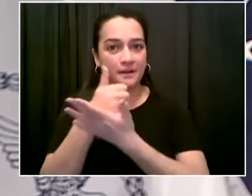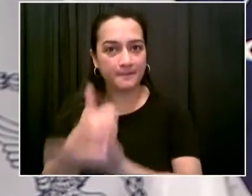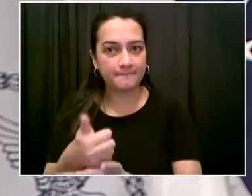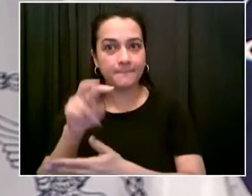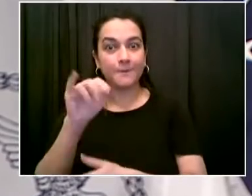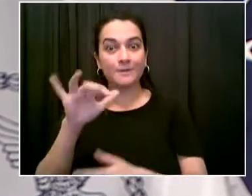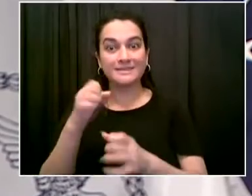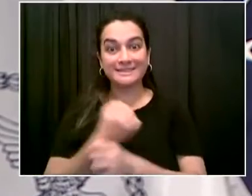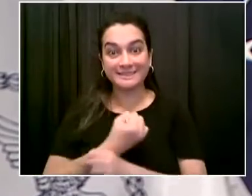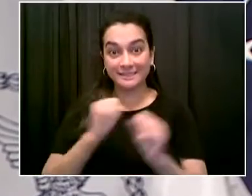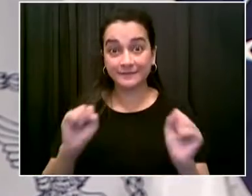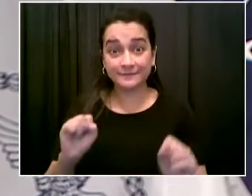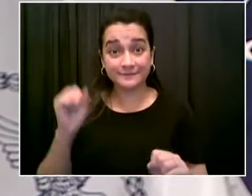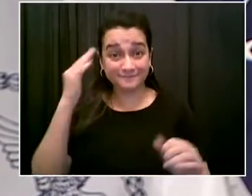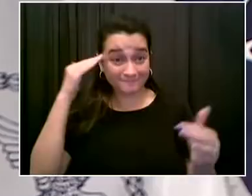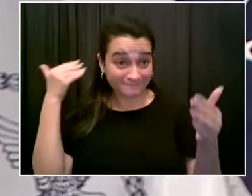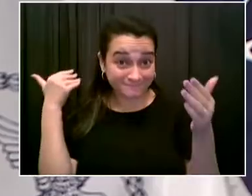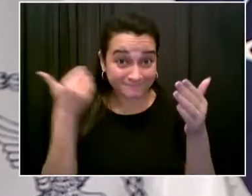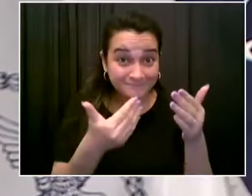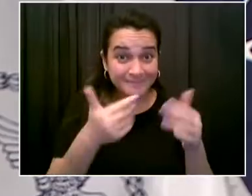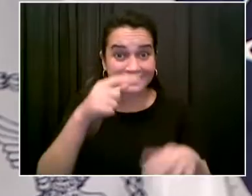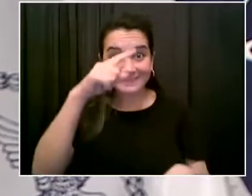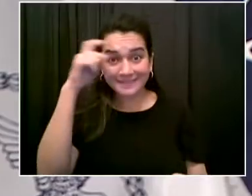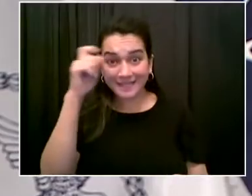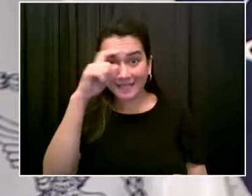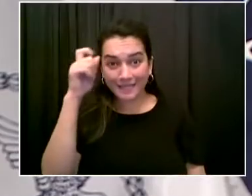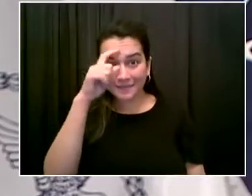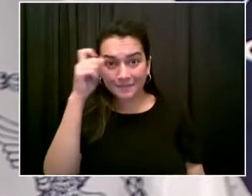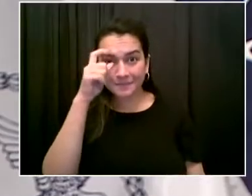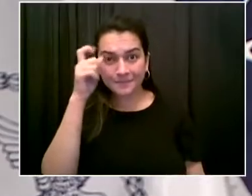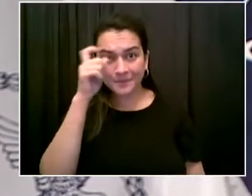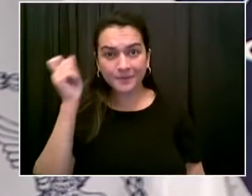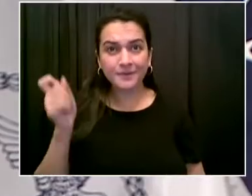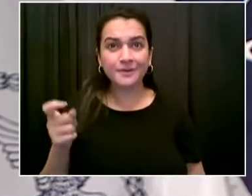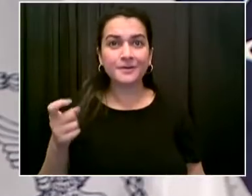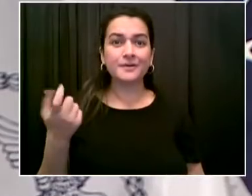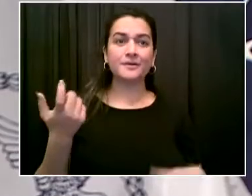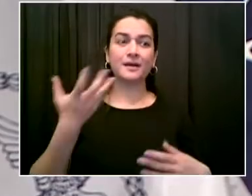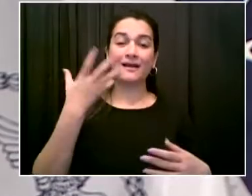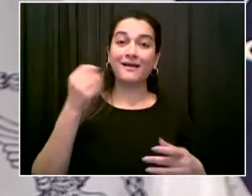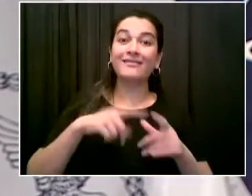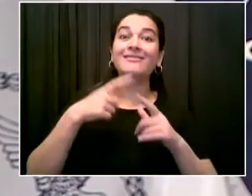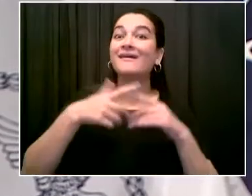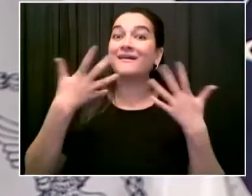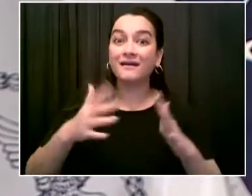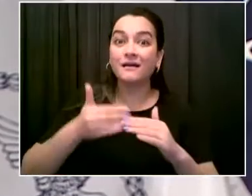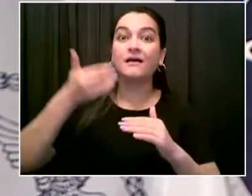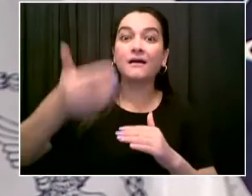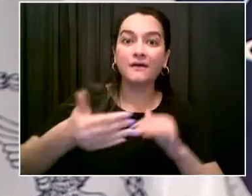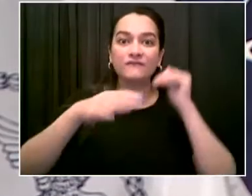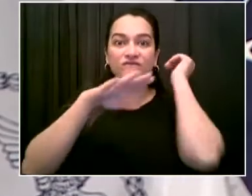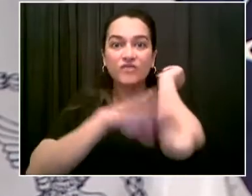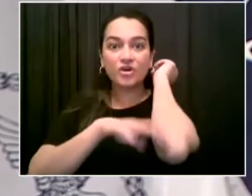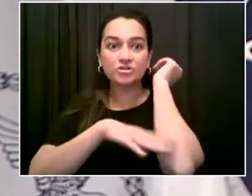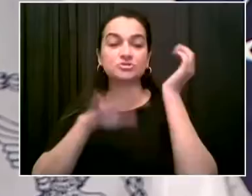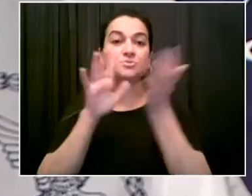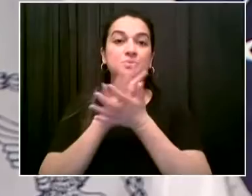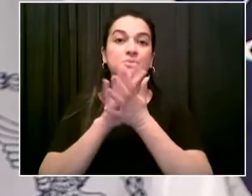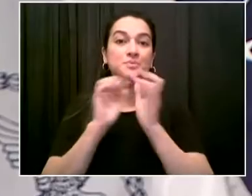MAY AND THROUGH